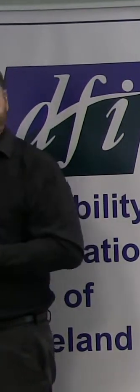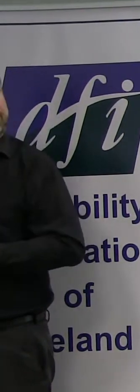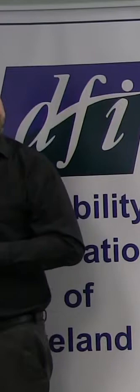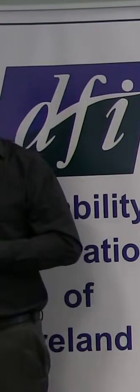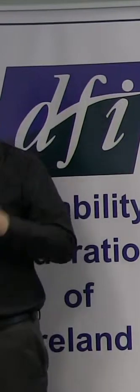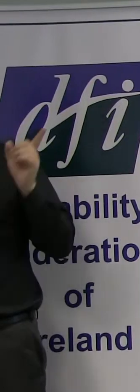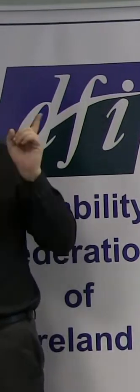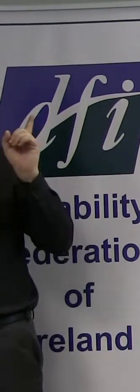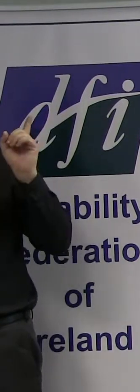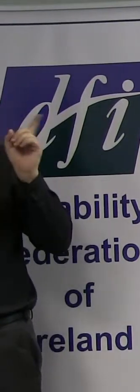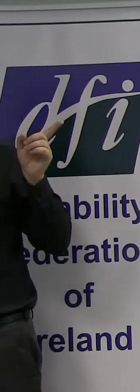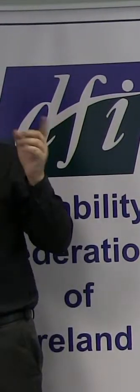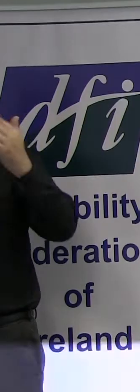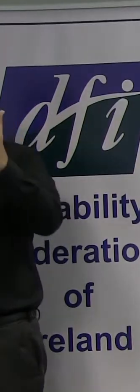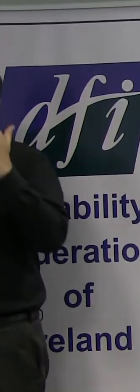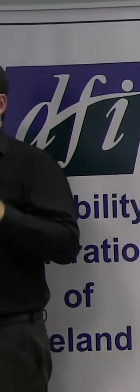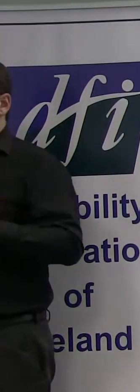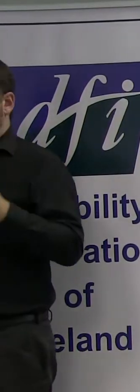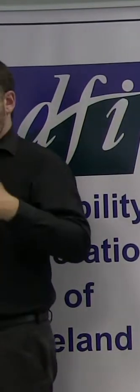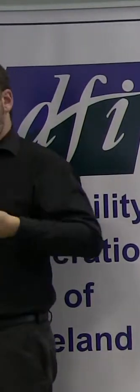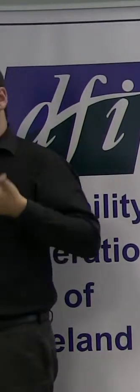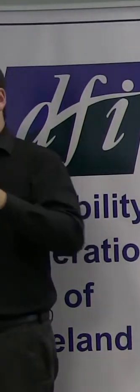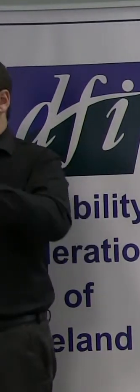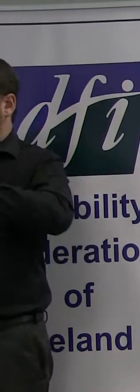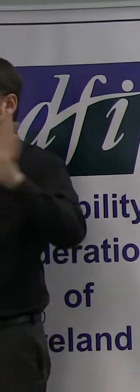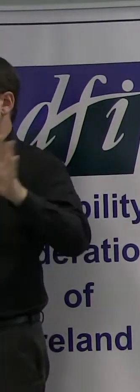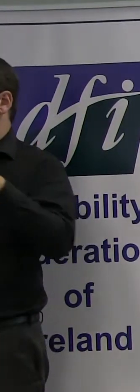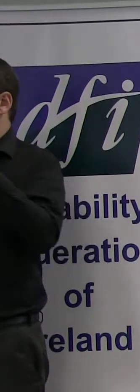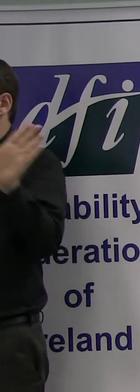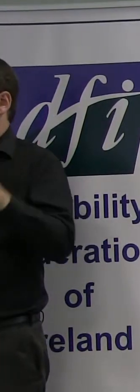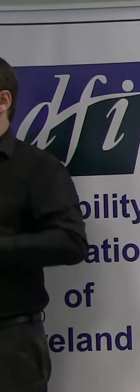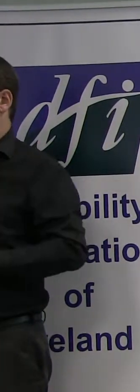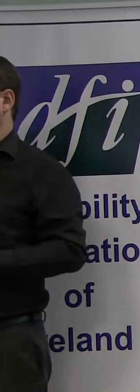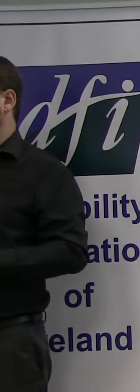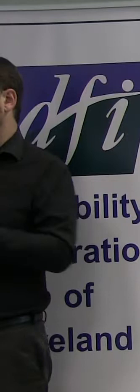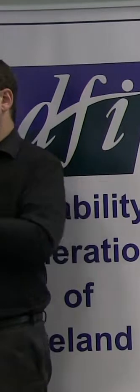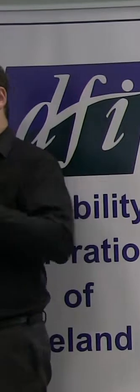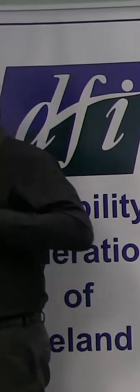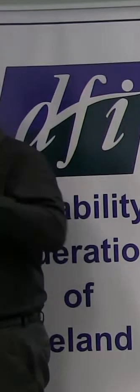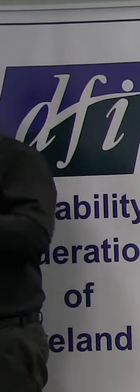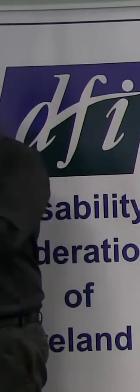benefit so we're currently going through the register and there's a number of entities that have a charitable purpose but there's no public benefit